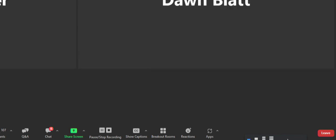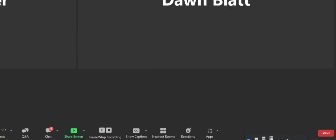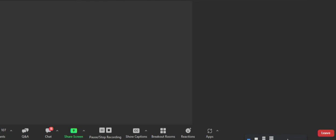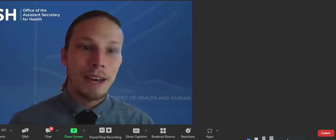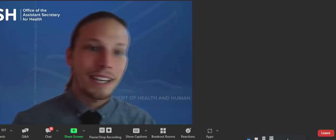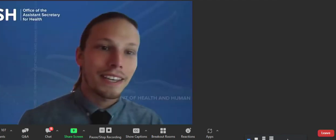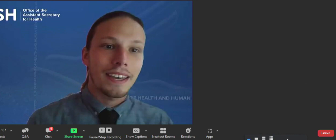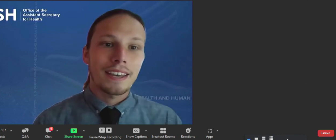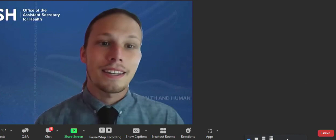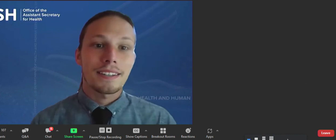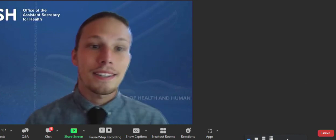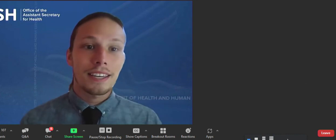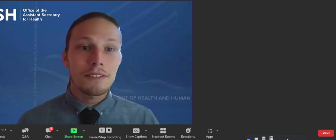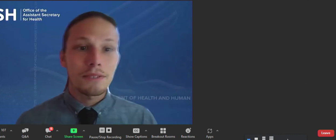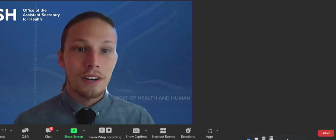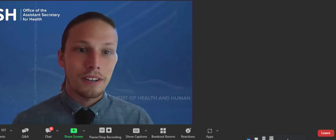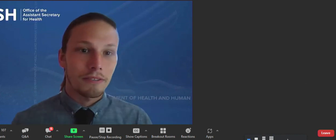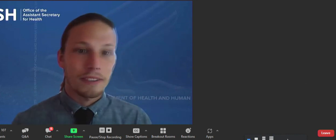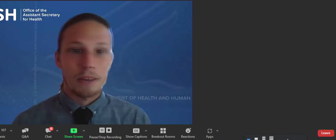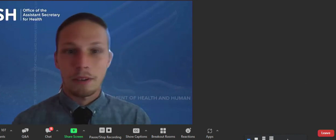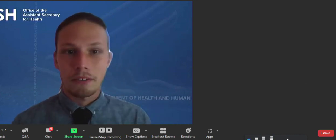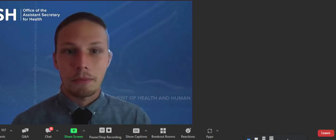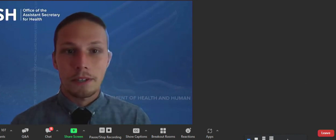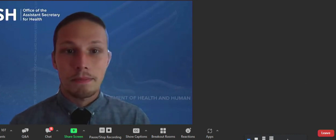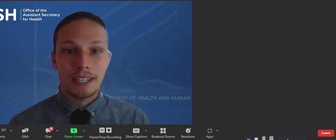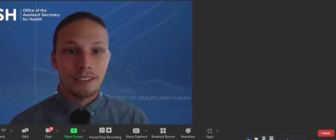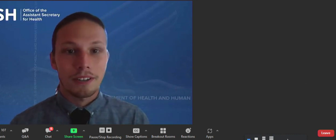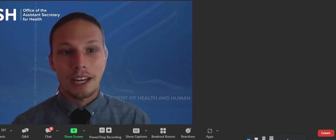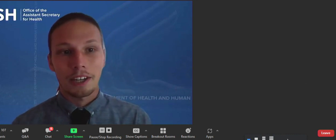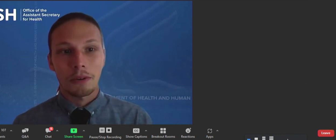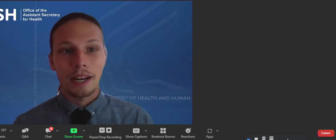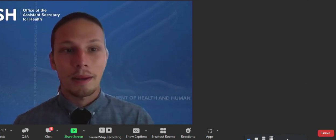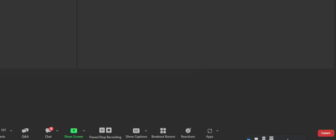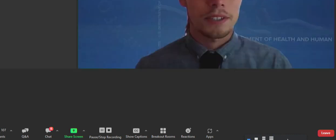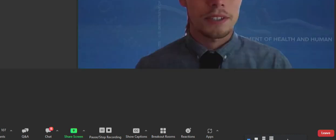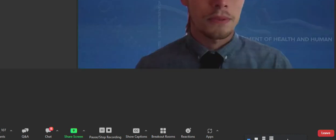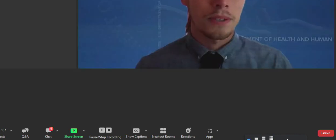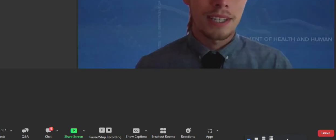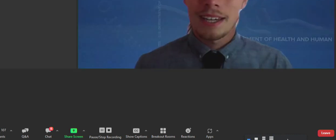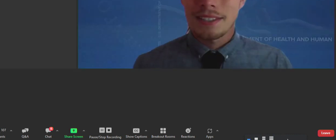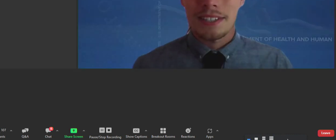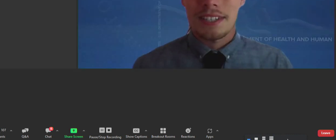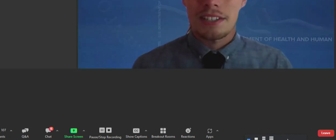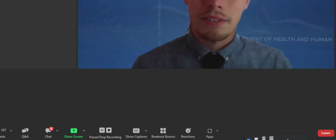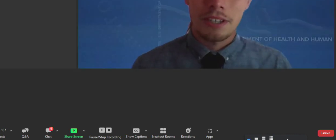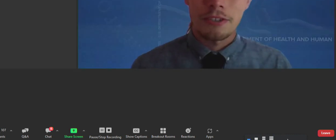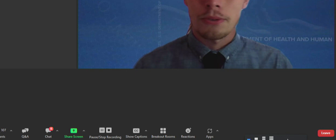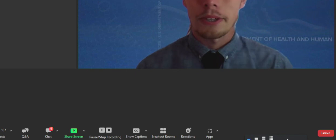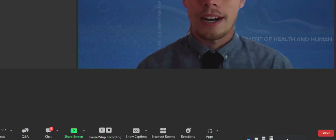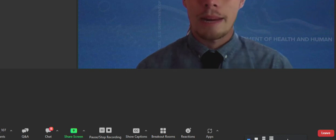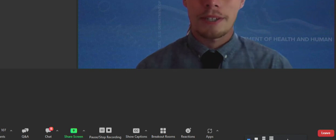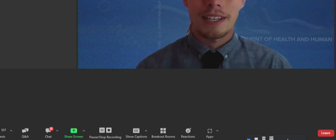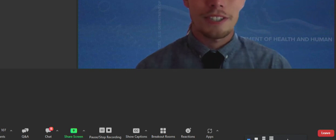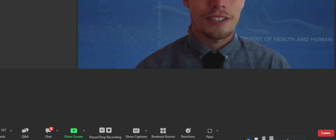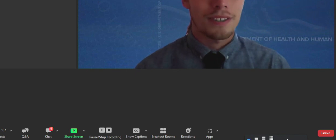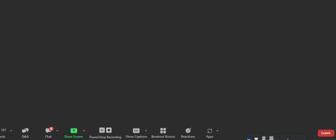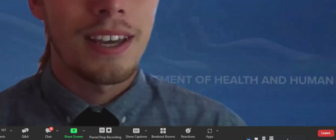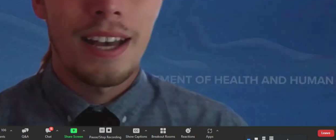Thank you, Maggie, and thank you, Dawn, for that wonderful perspective on how you were able to successfully control your hypertension.